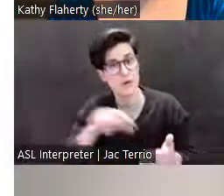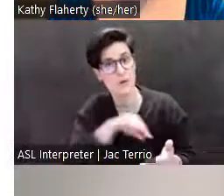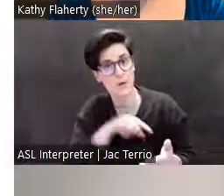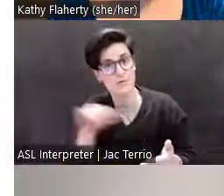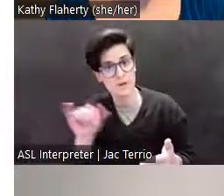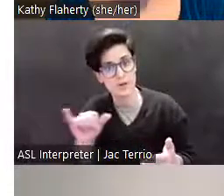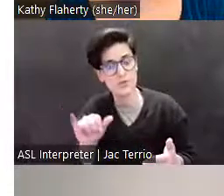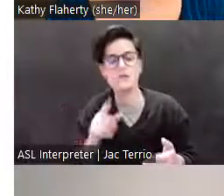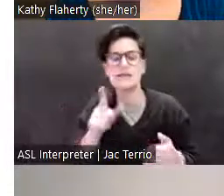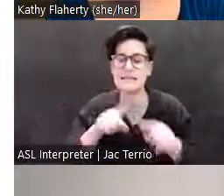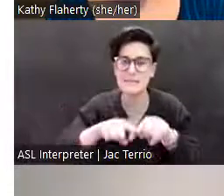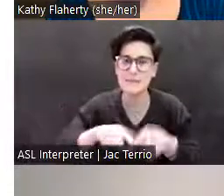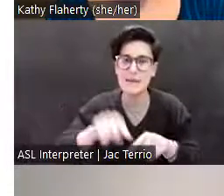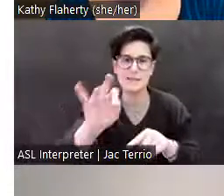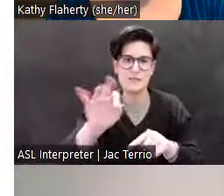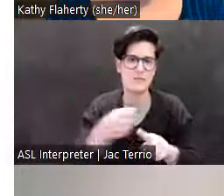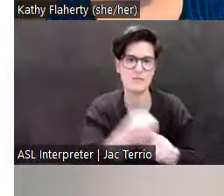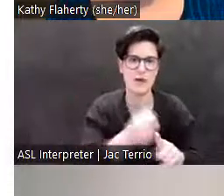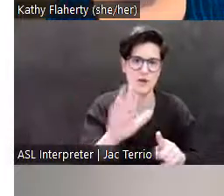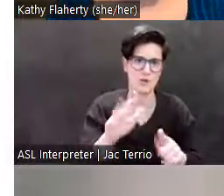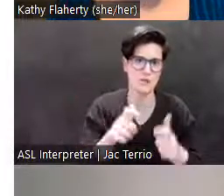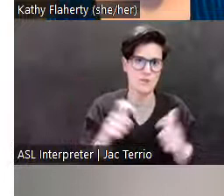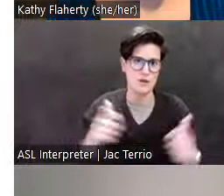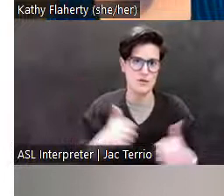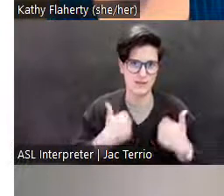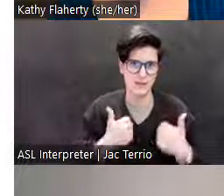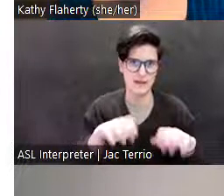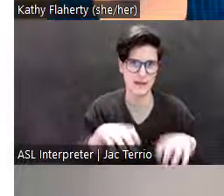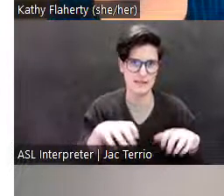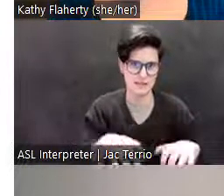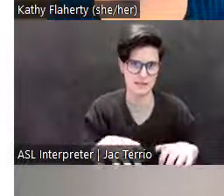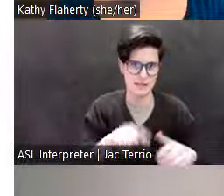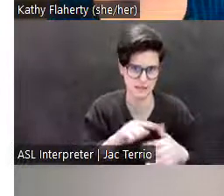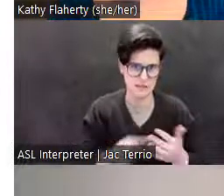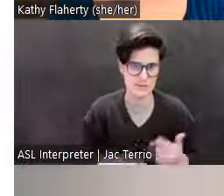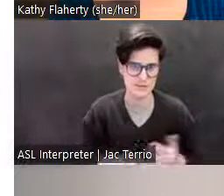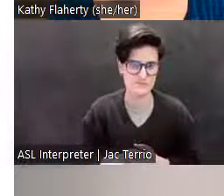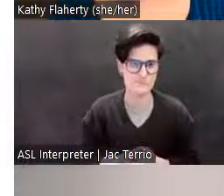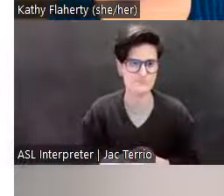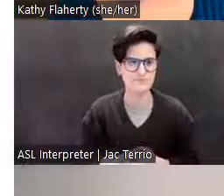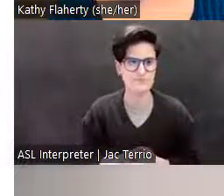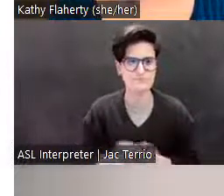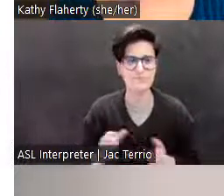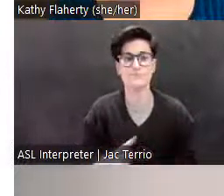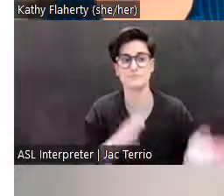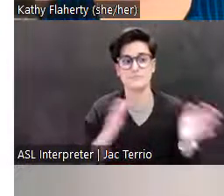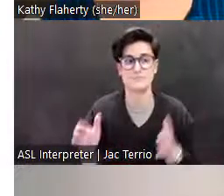is limited. 15:23:16 Next slide, and again, when the court